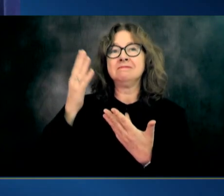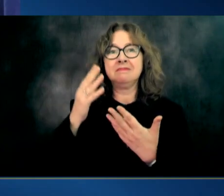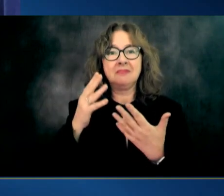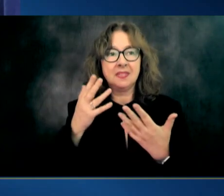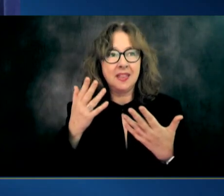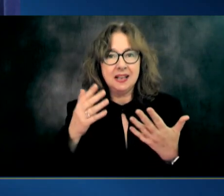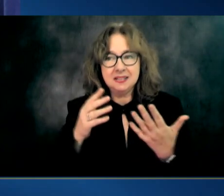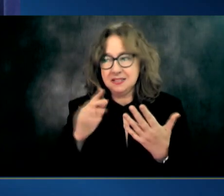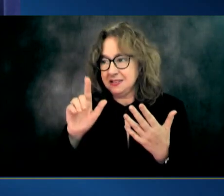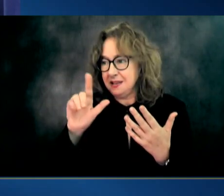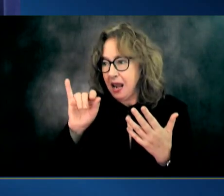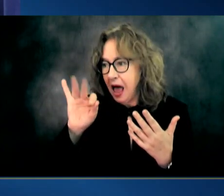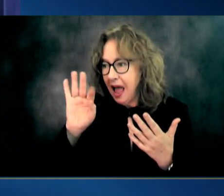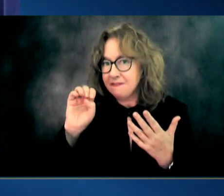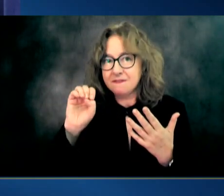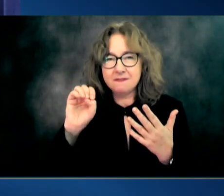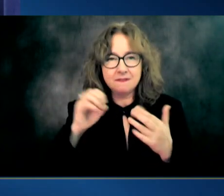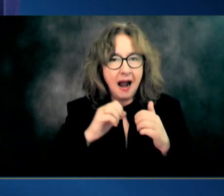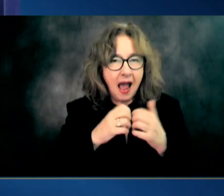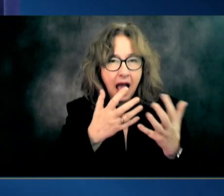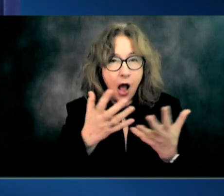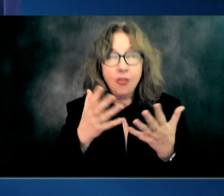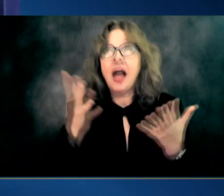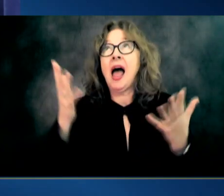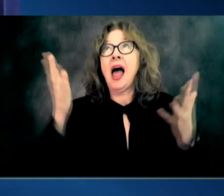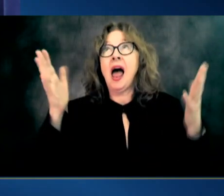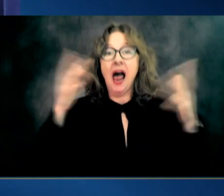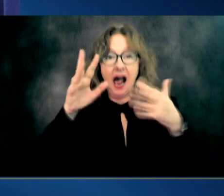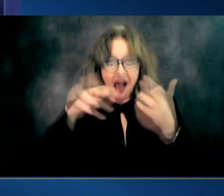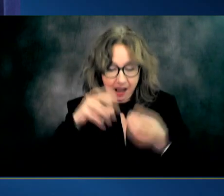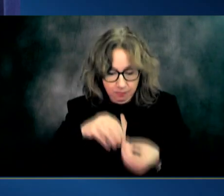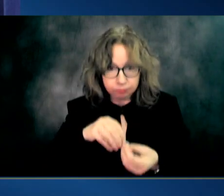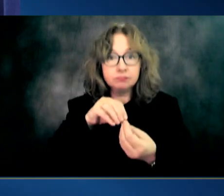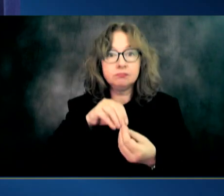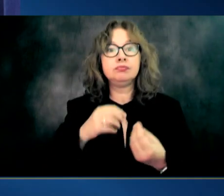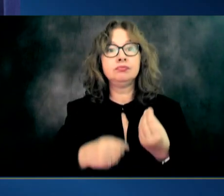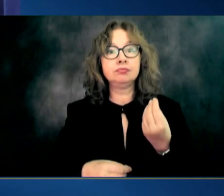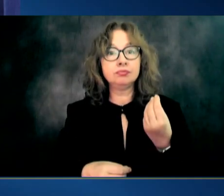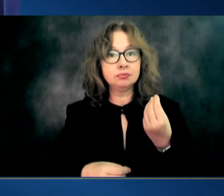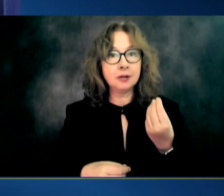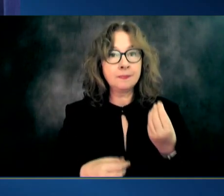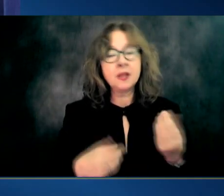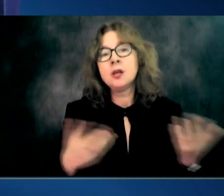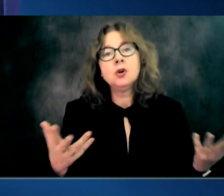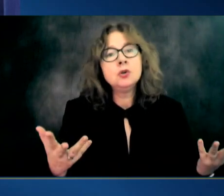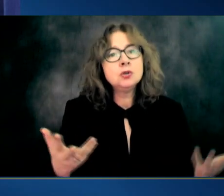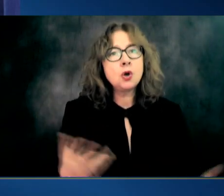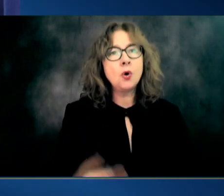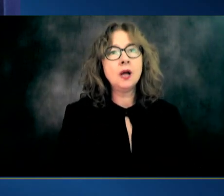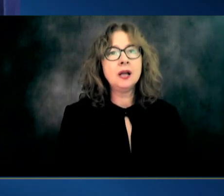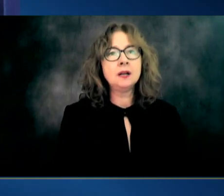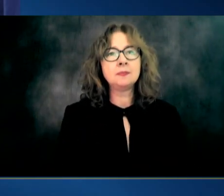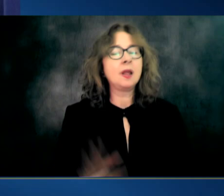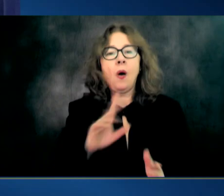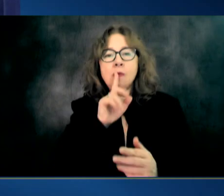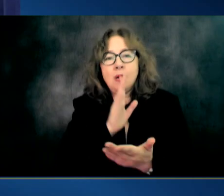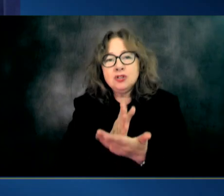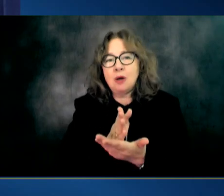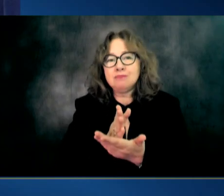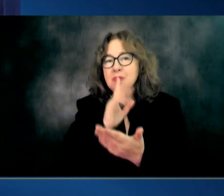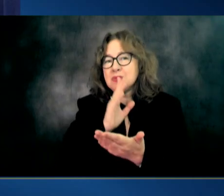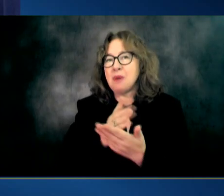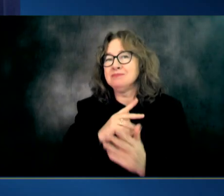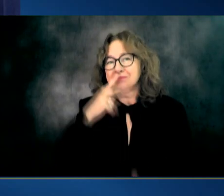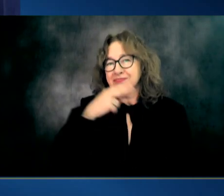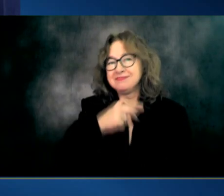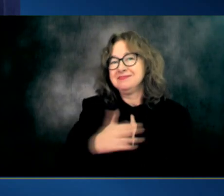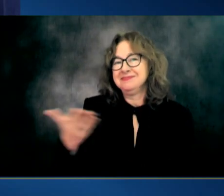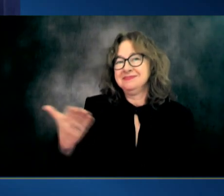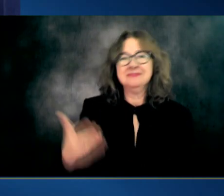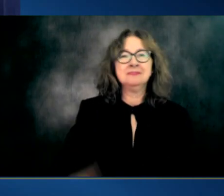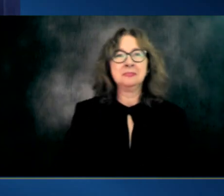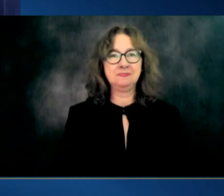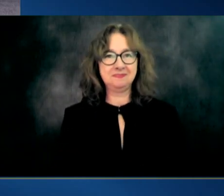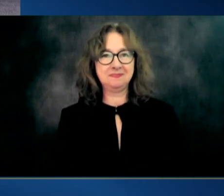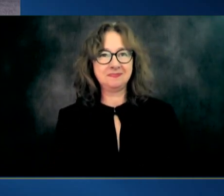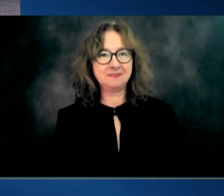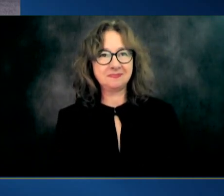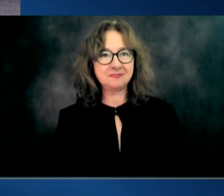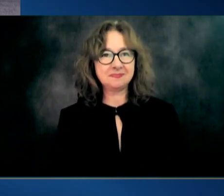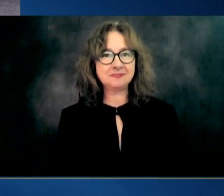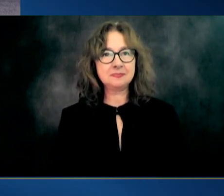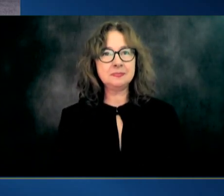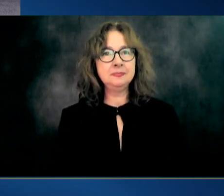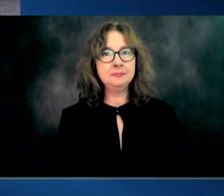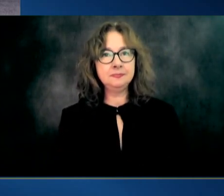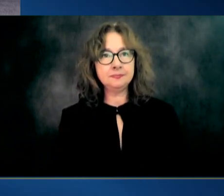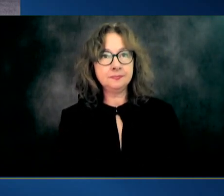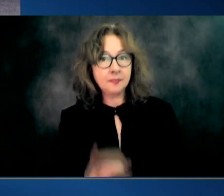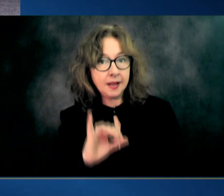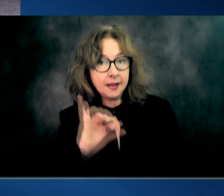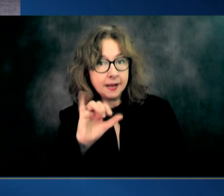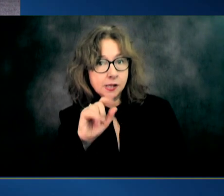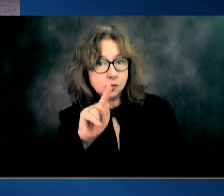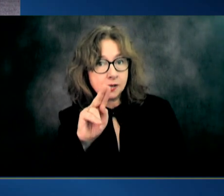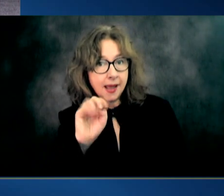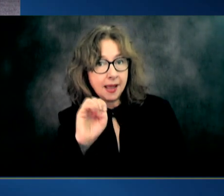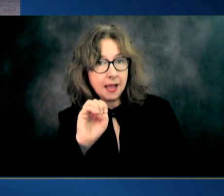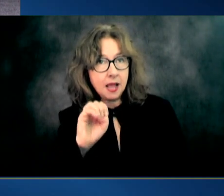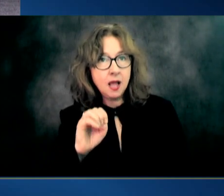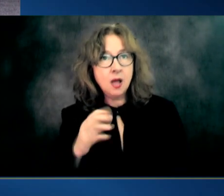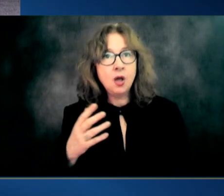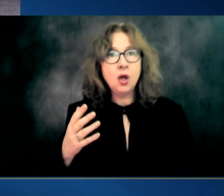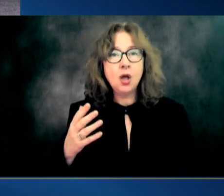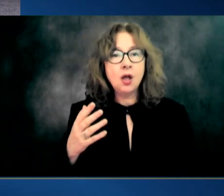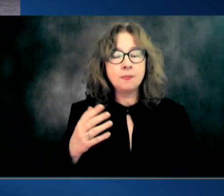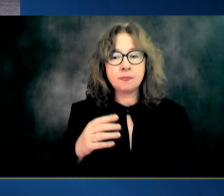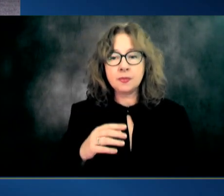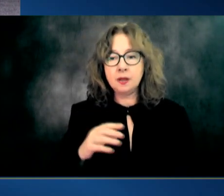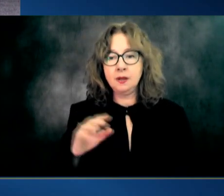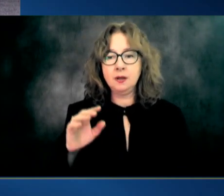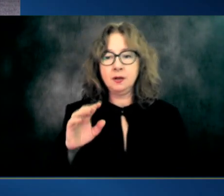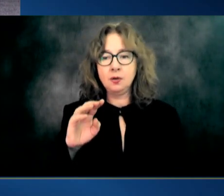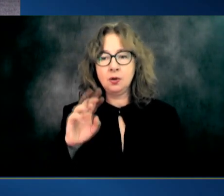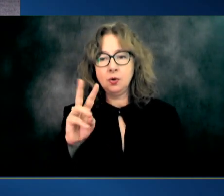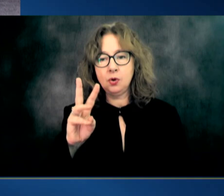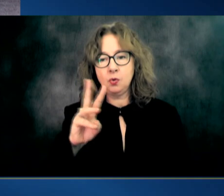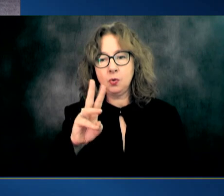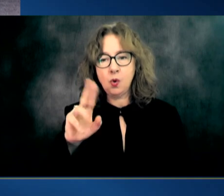And, yeah, I -- no, actually, I'm going to -- no, it was about the -- I wanted to touch base